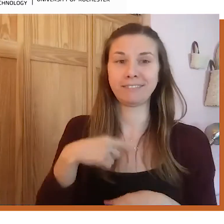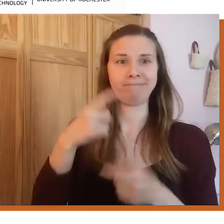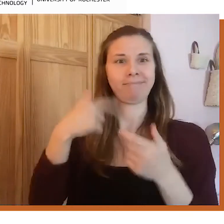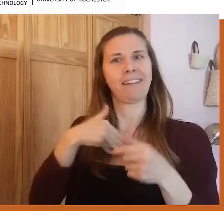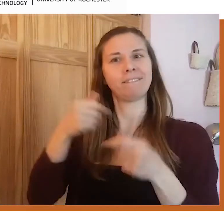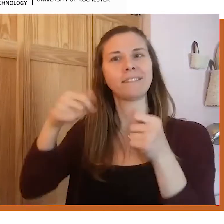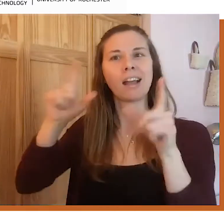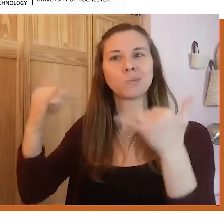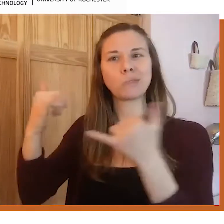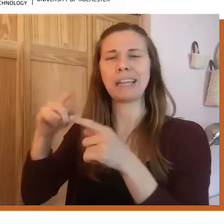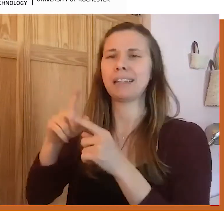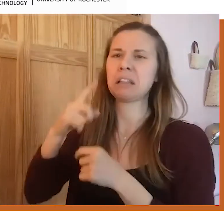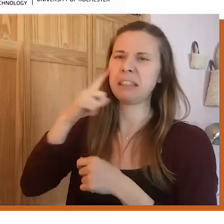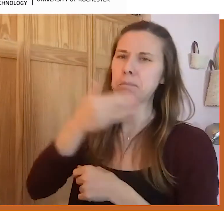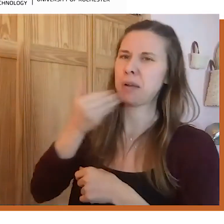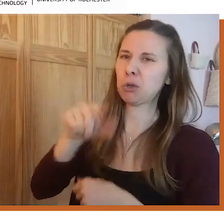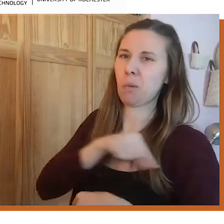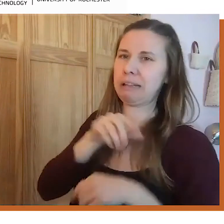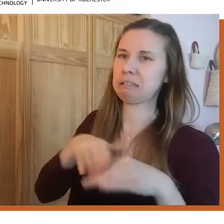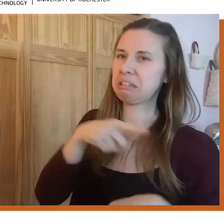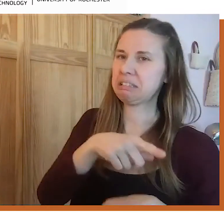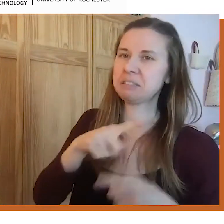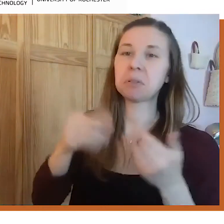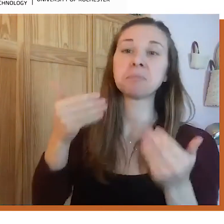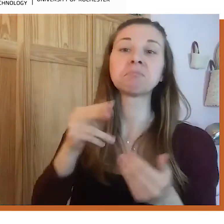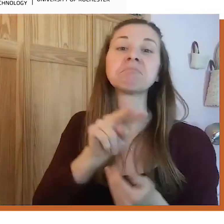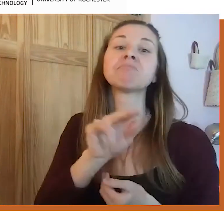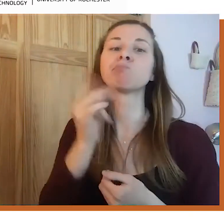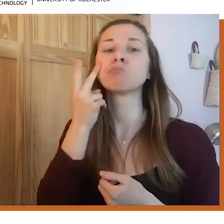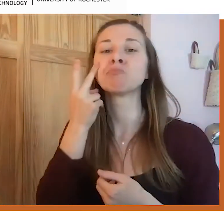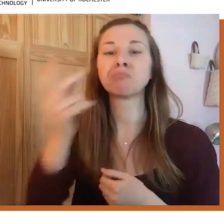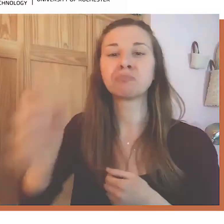I have this vlog to show you today. I think it's not great quality, but go ahead and take a look at it.